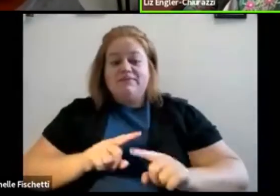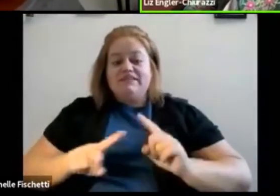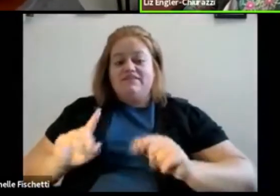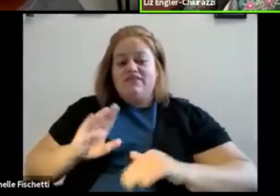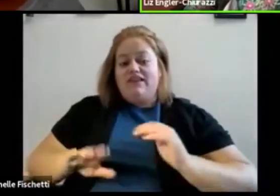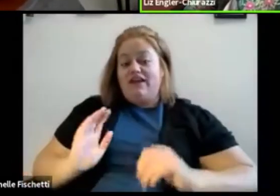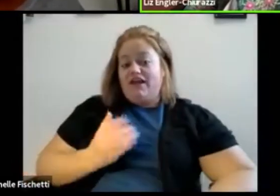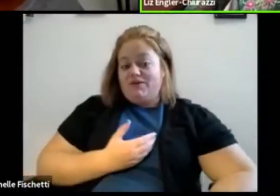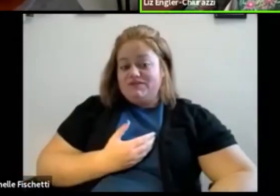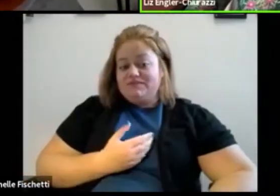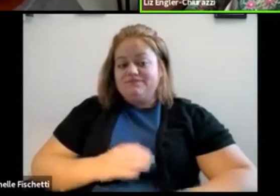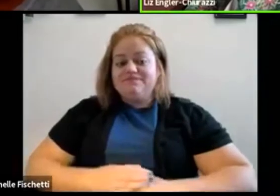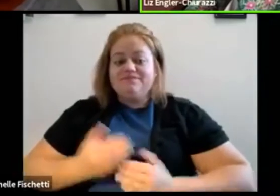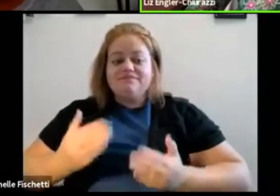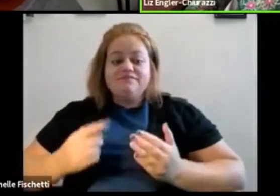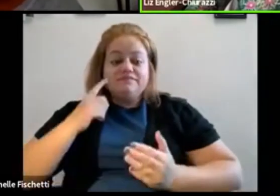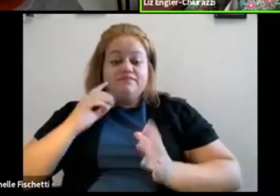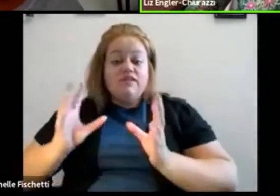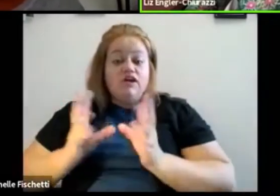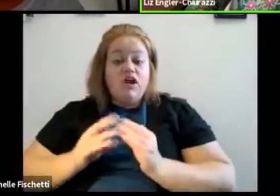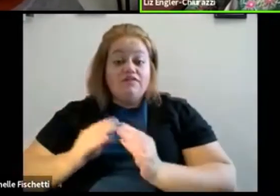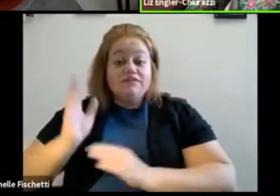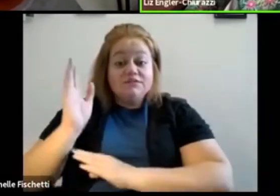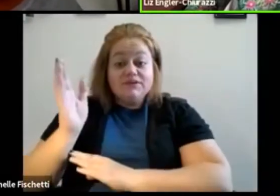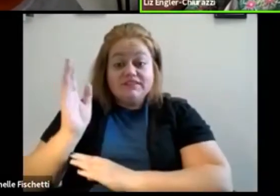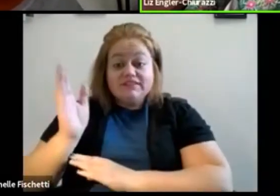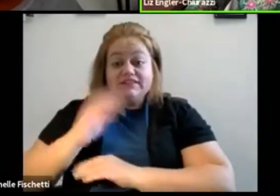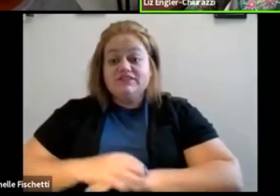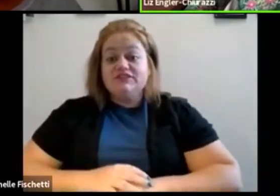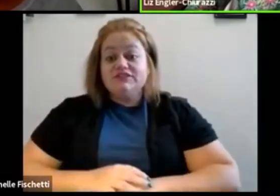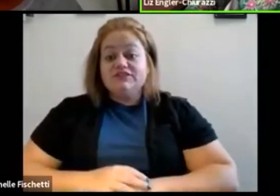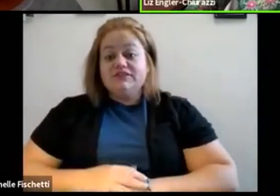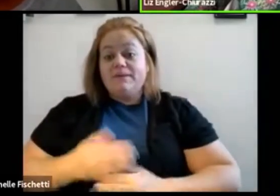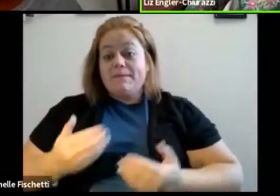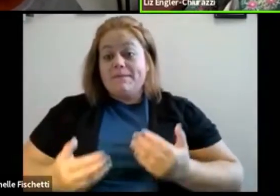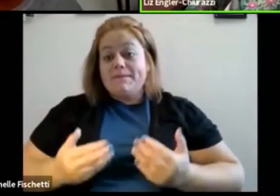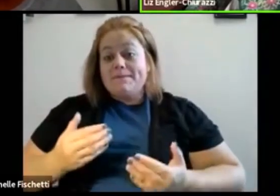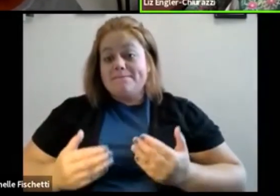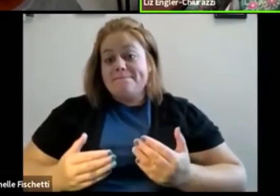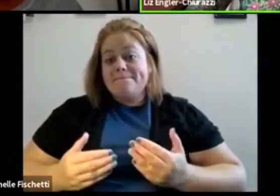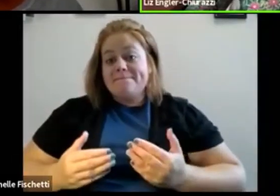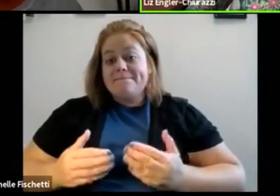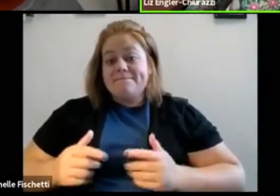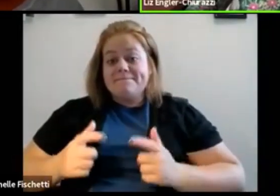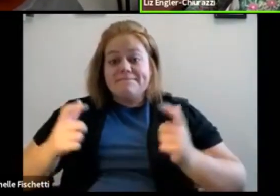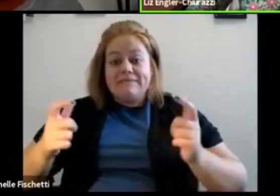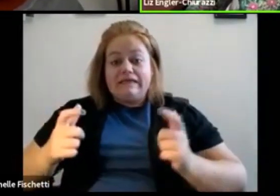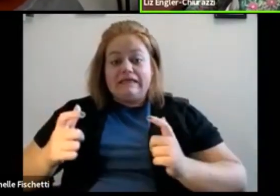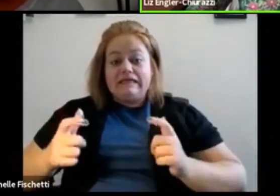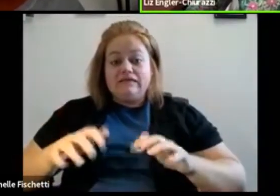for a conference presentation or a talk that I'm giving about my research or a